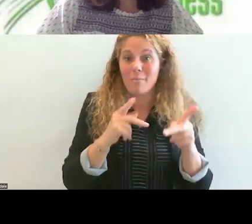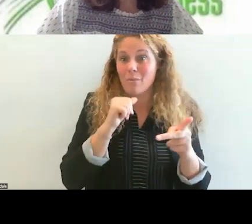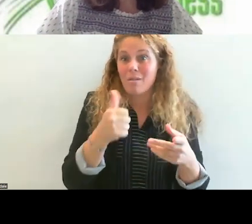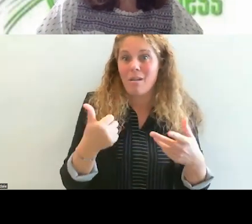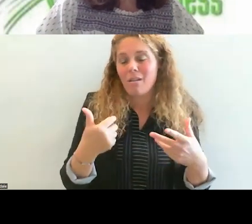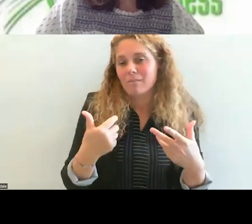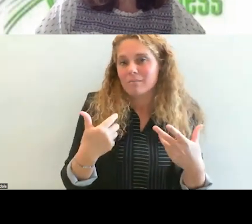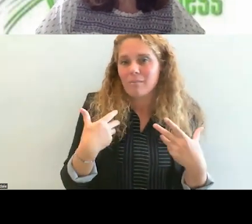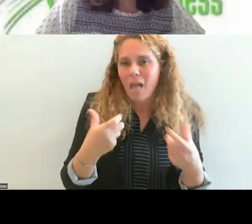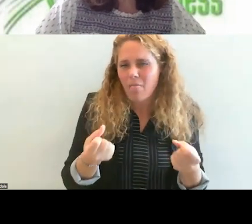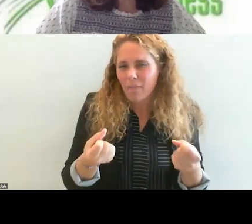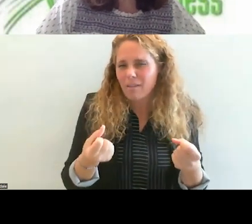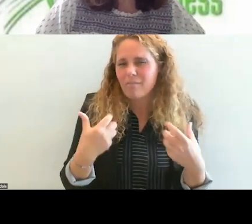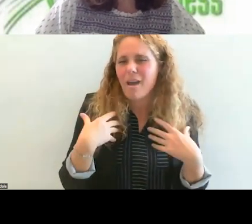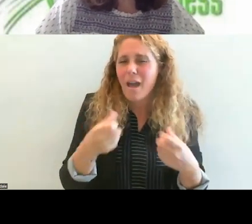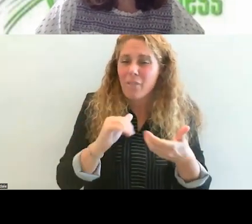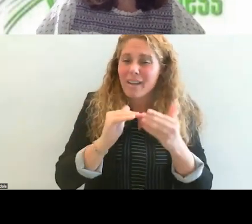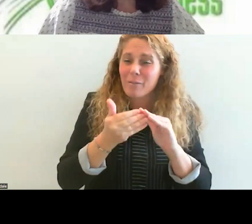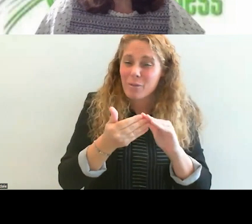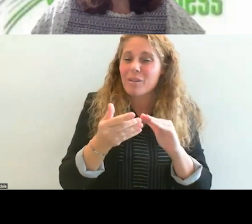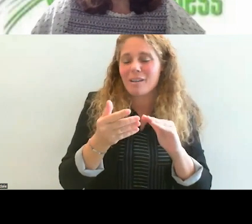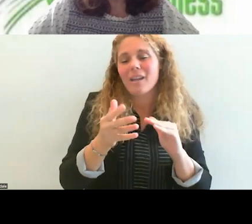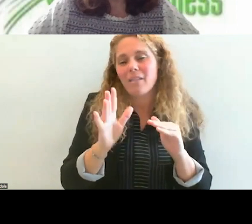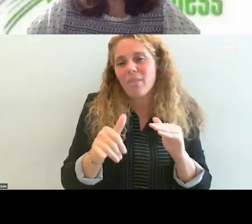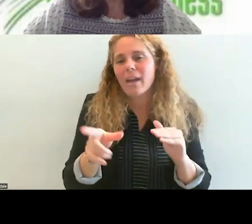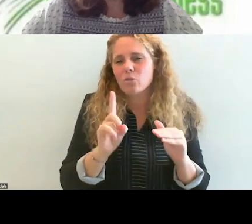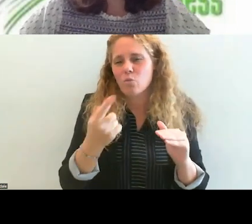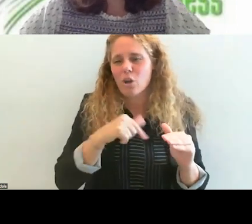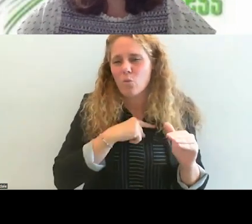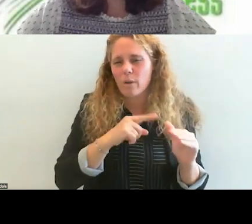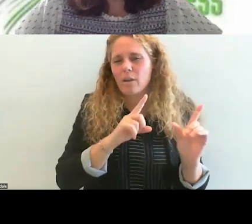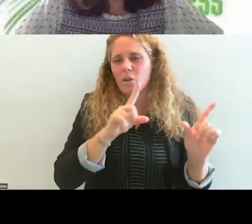SO A HEALTHY COMMUNITY IS WHERE WE ARE GOING WHEN